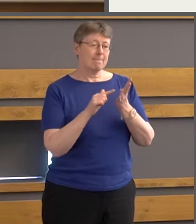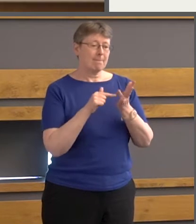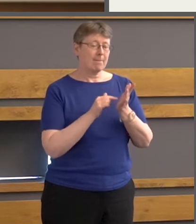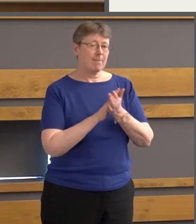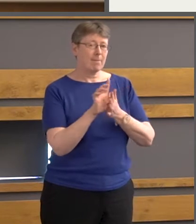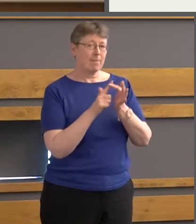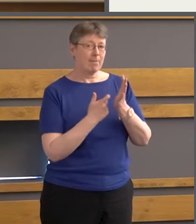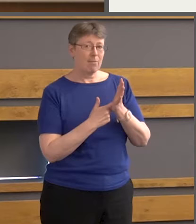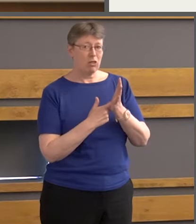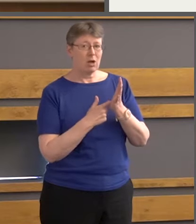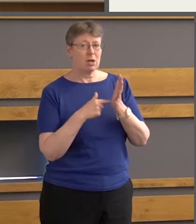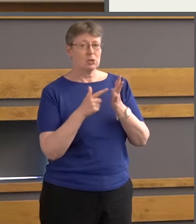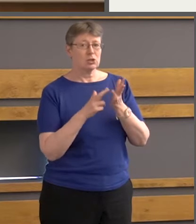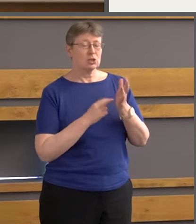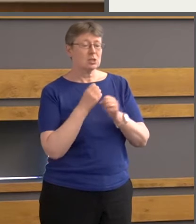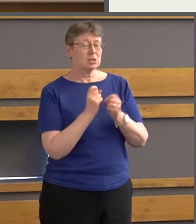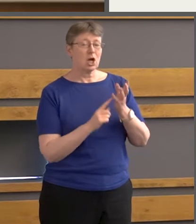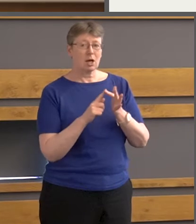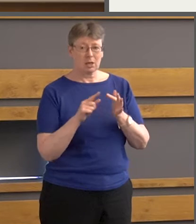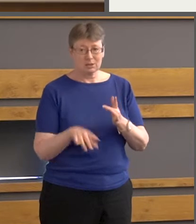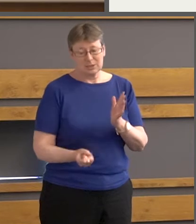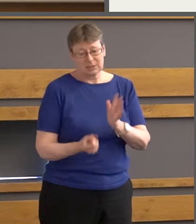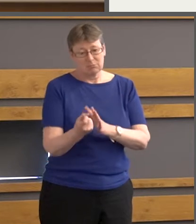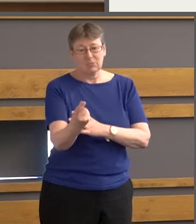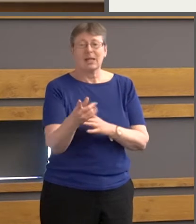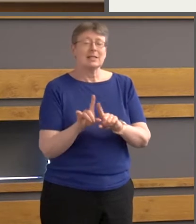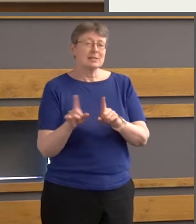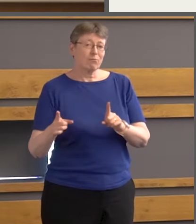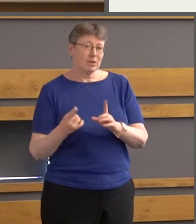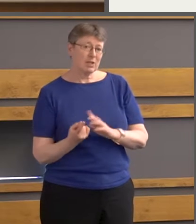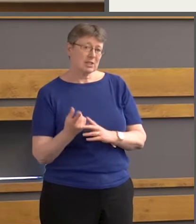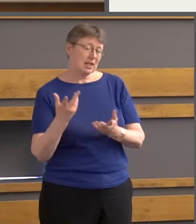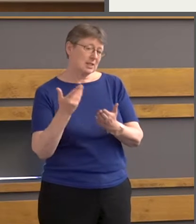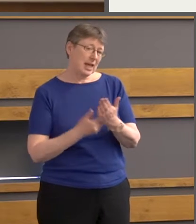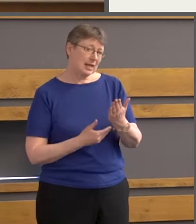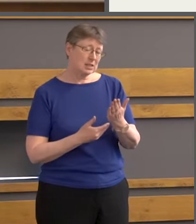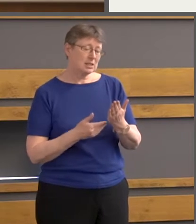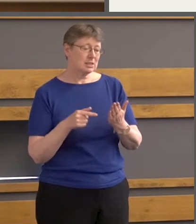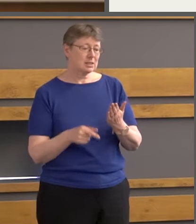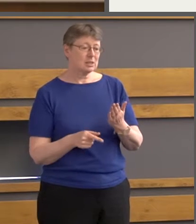producing exhibitions, film programs, events, and texts. From 2016 to '21,